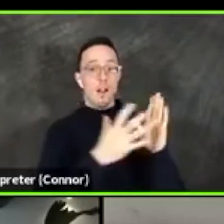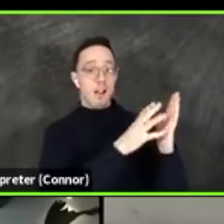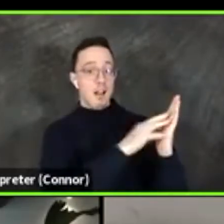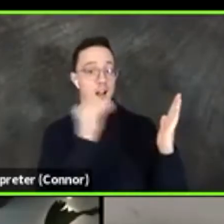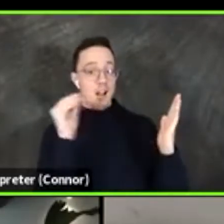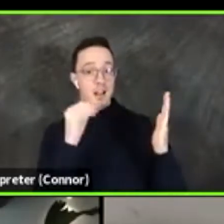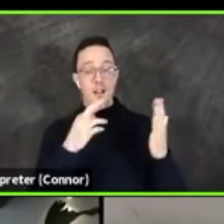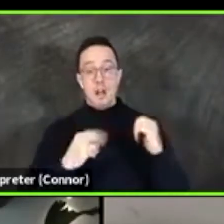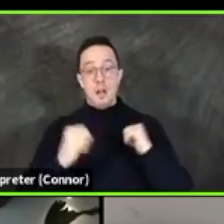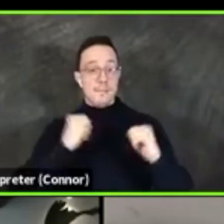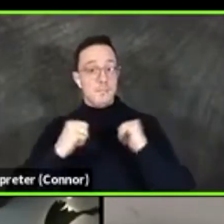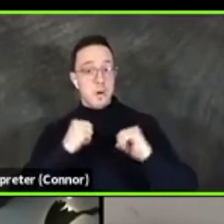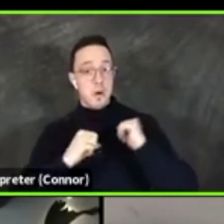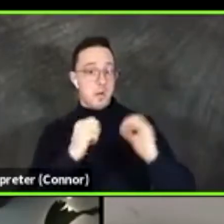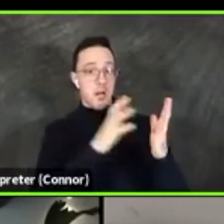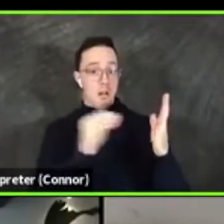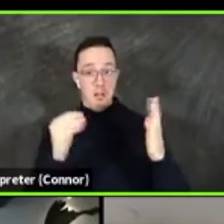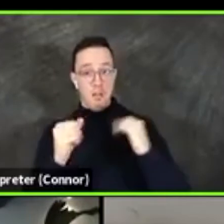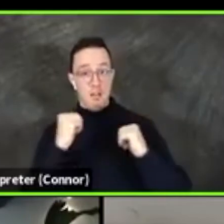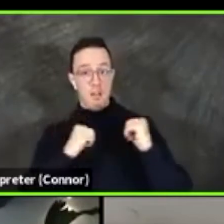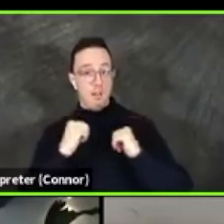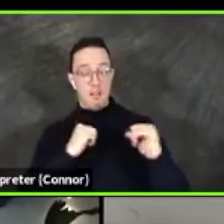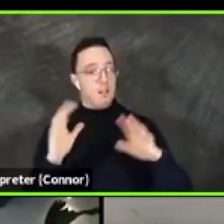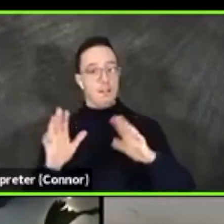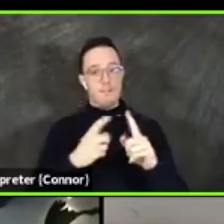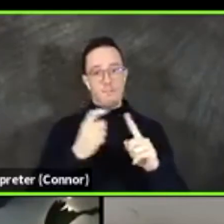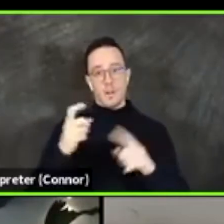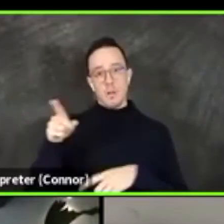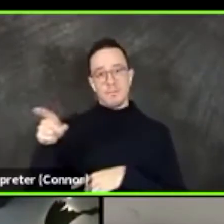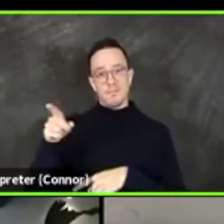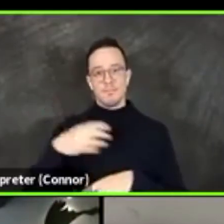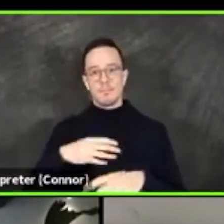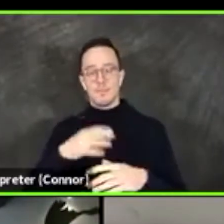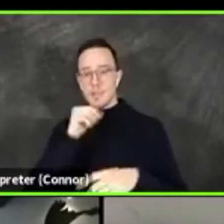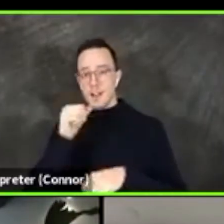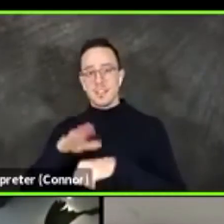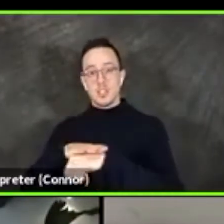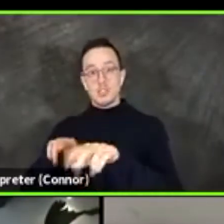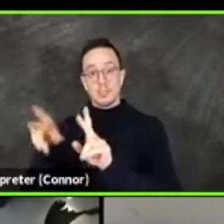FROM NONINDIGENOUS PEOPLE, THAT IS TO SAY, LIKE